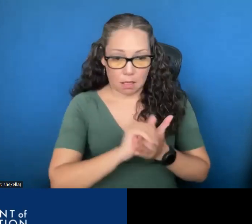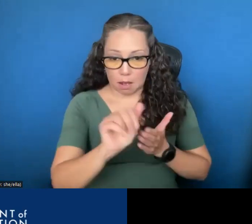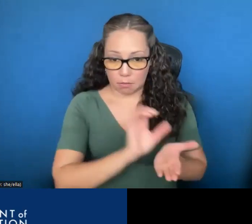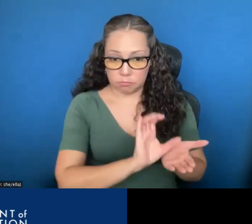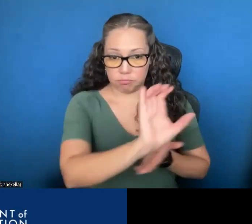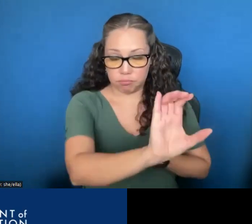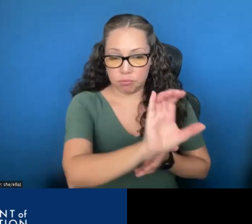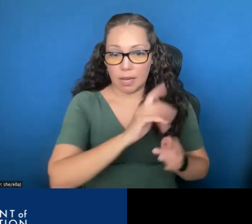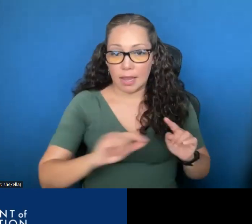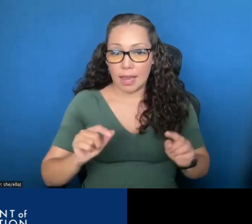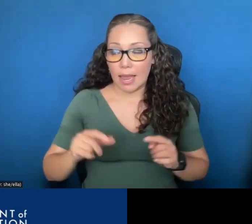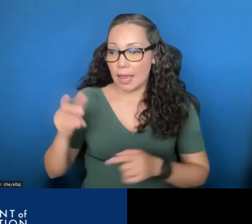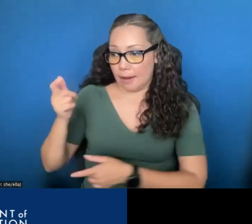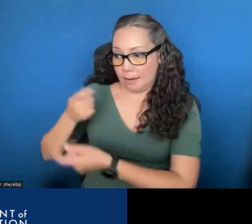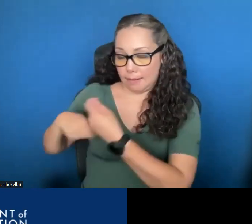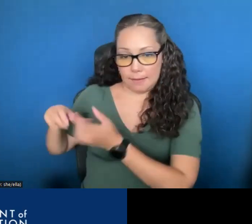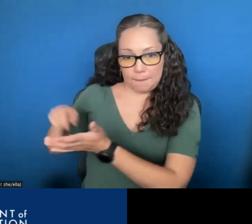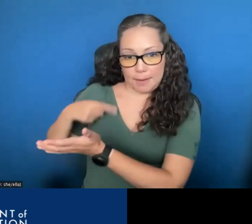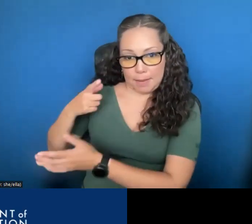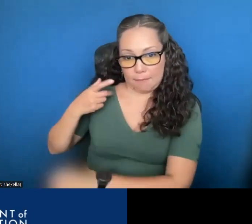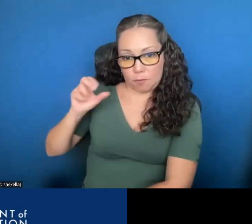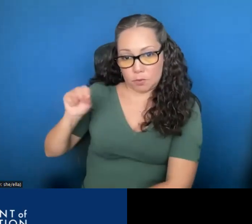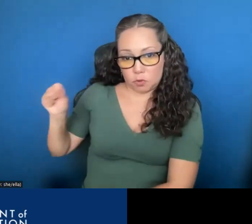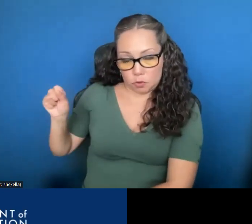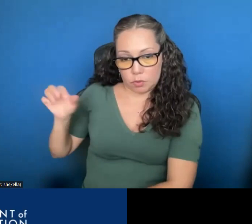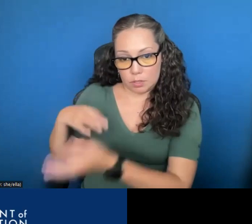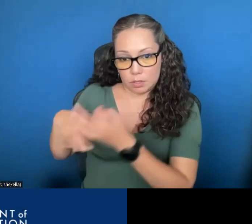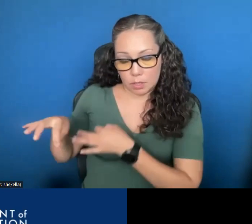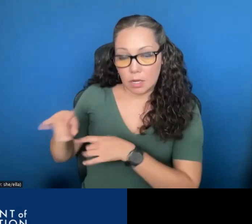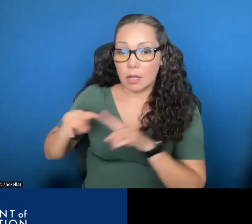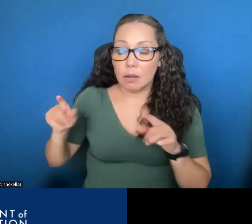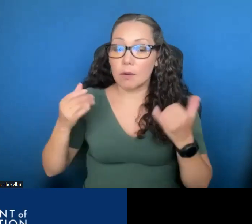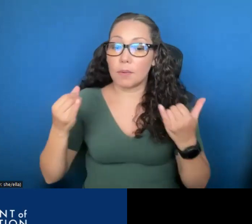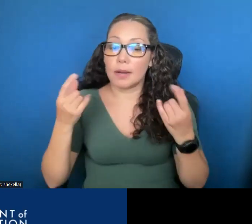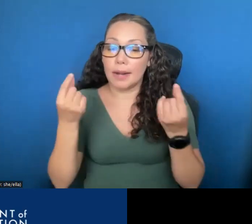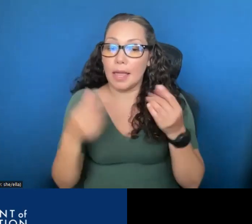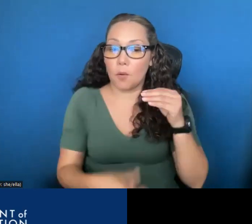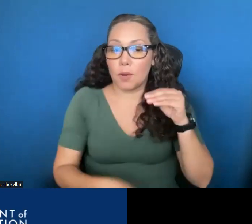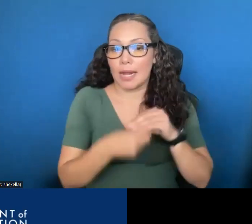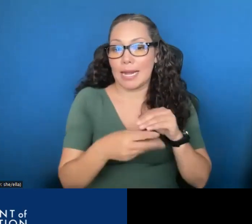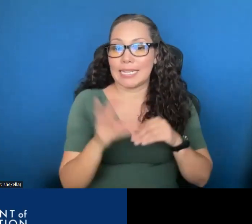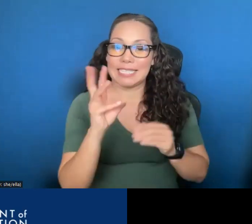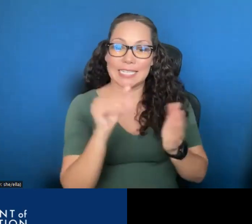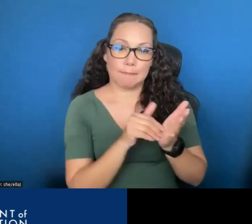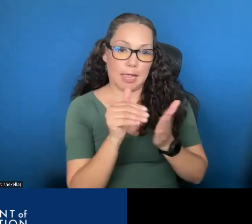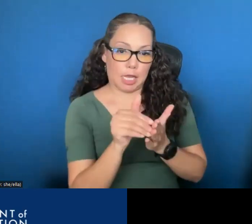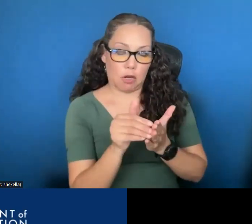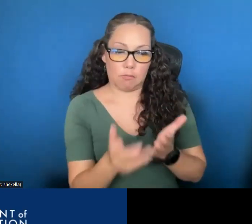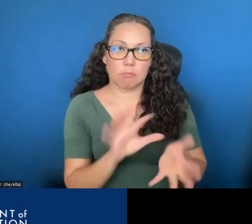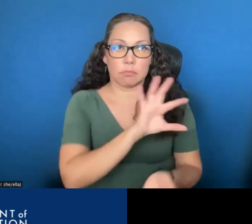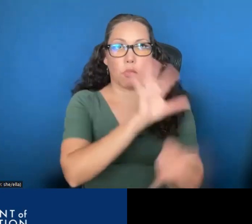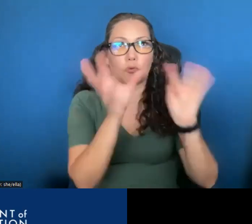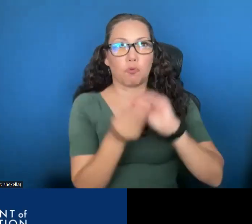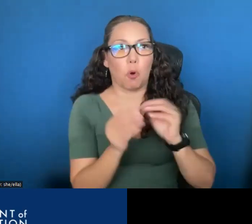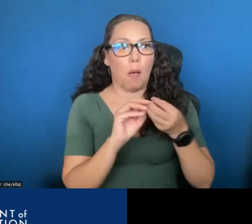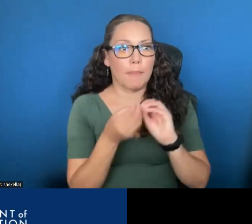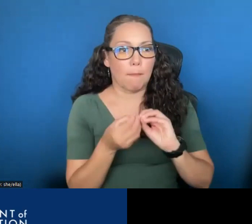Social Security reimbursements um this year we're adding an additional $6 million so a total of um